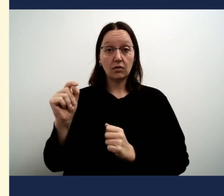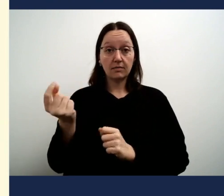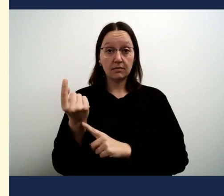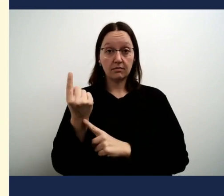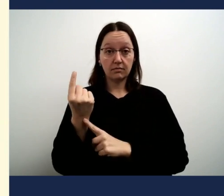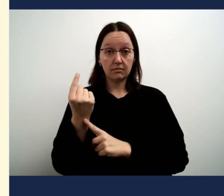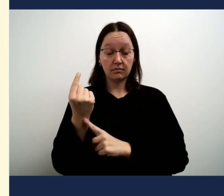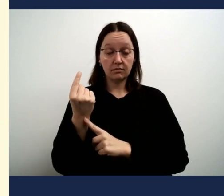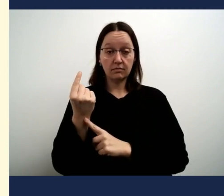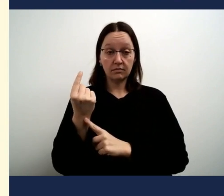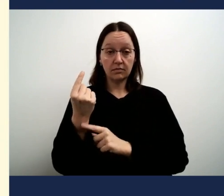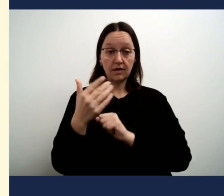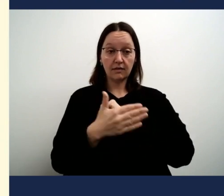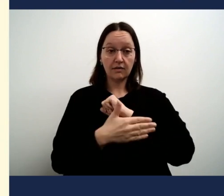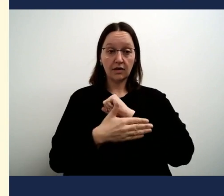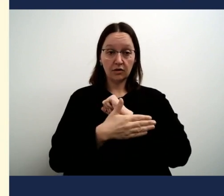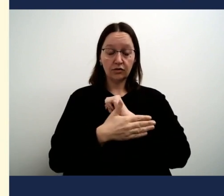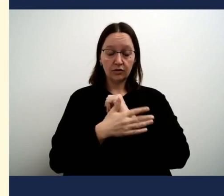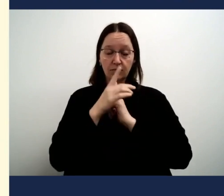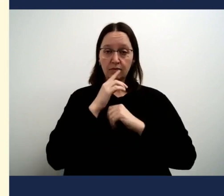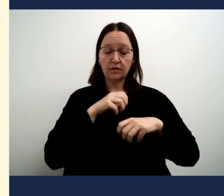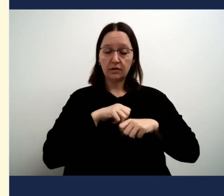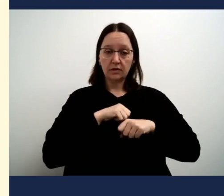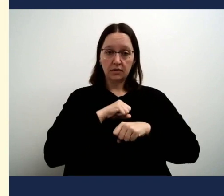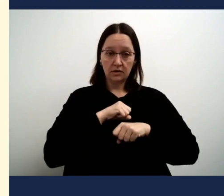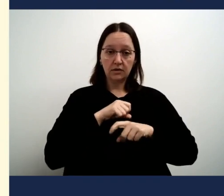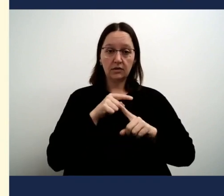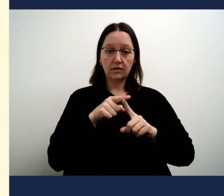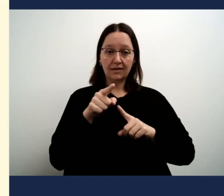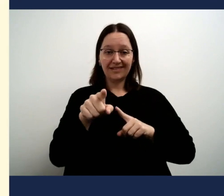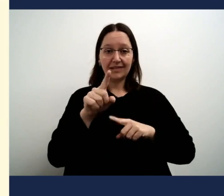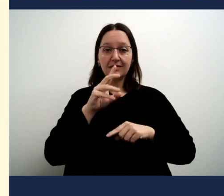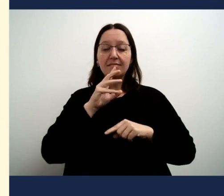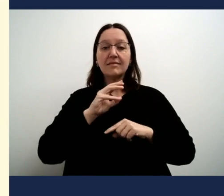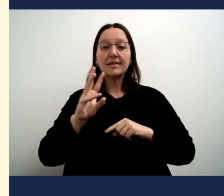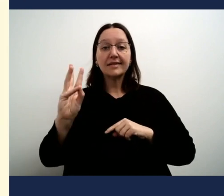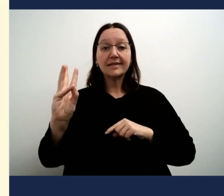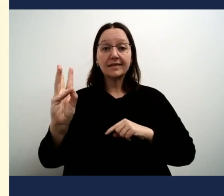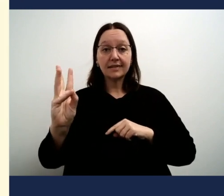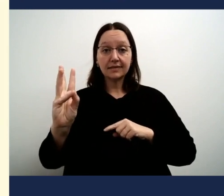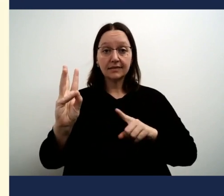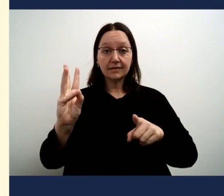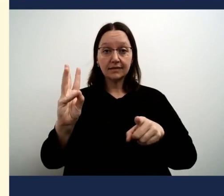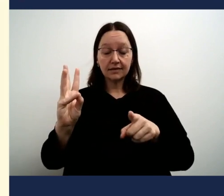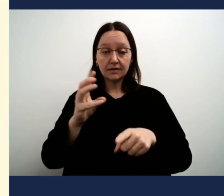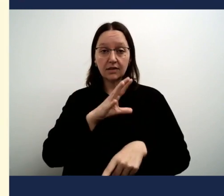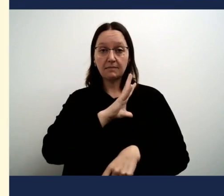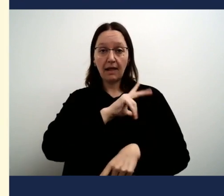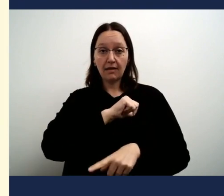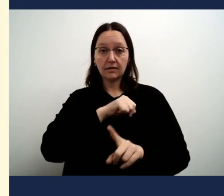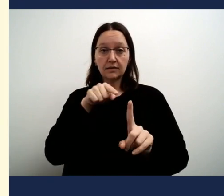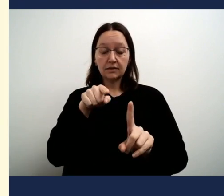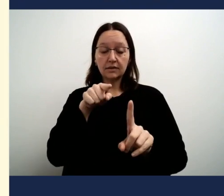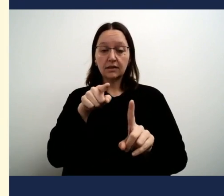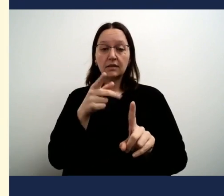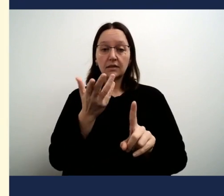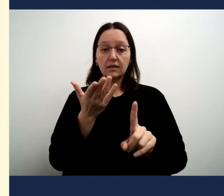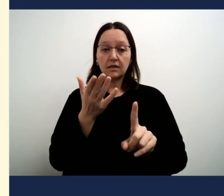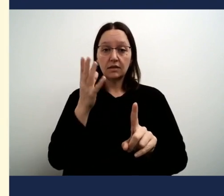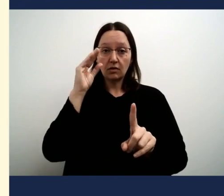pulled off of planes for these reasons. Next slide.